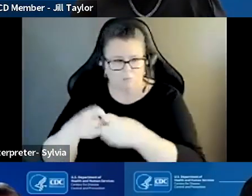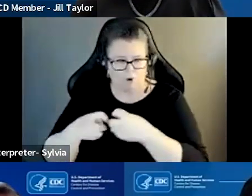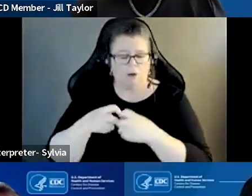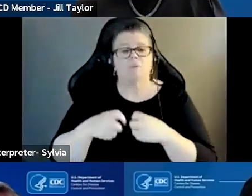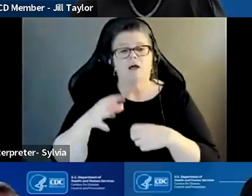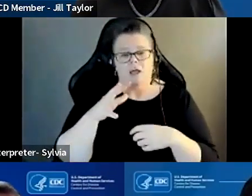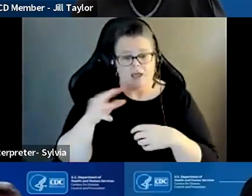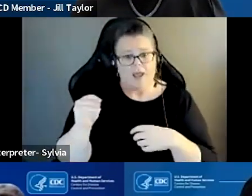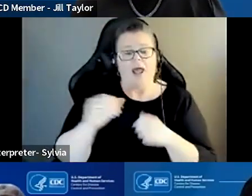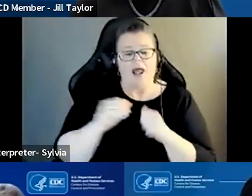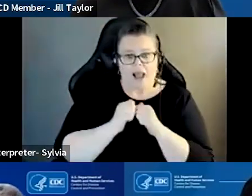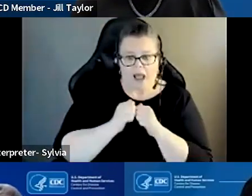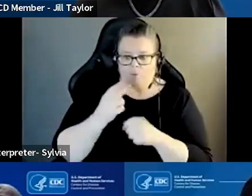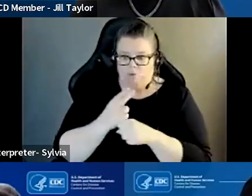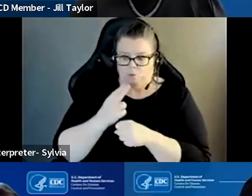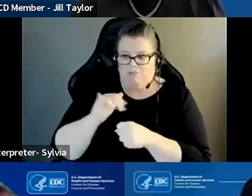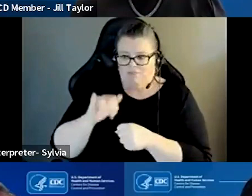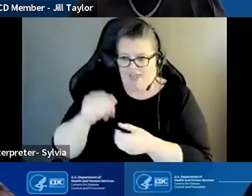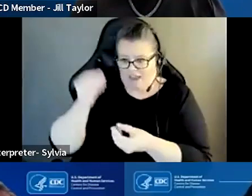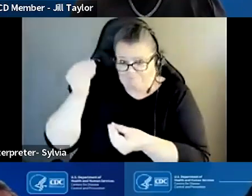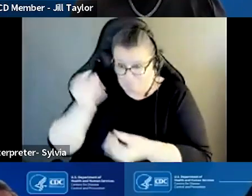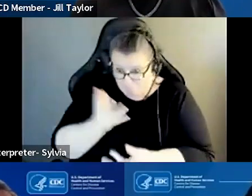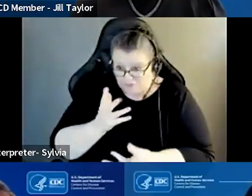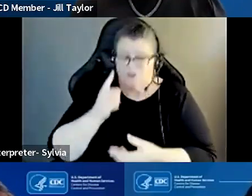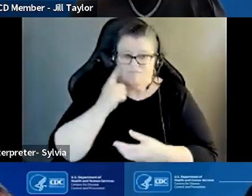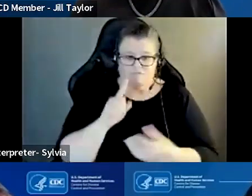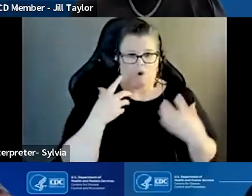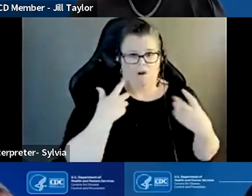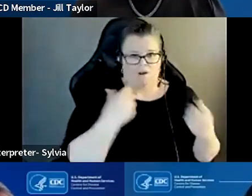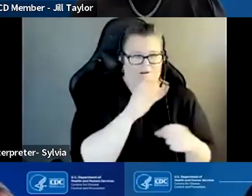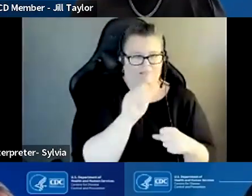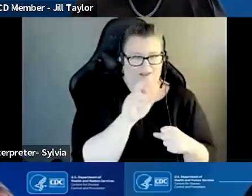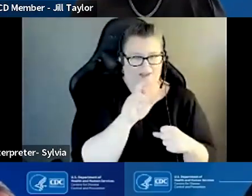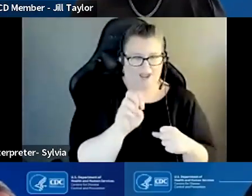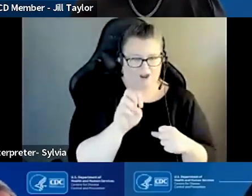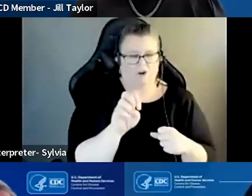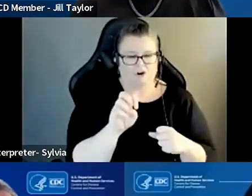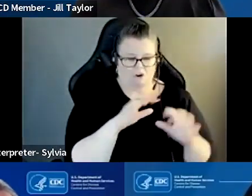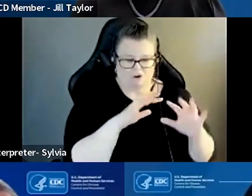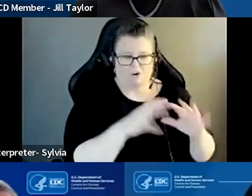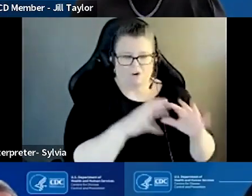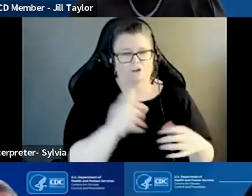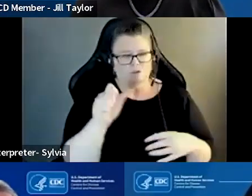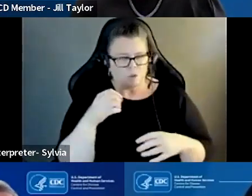from the public health side to the healthcare side. So I really hope that on this committee, on this subgroup